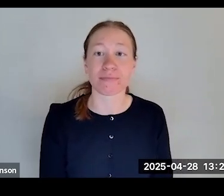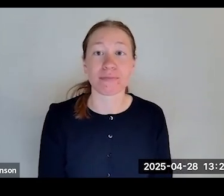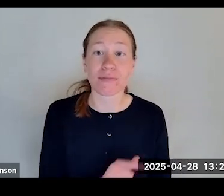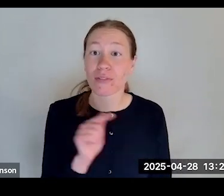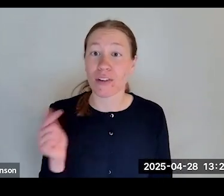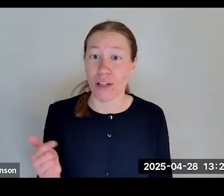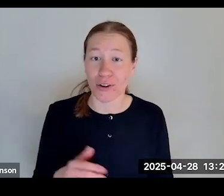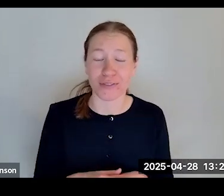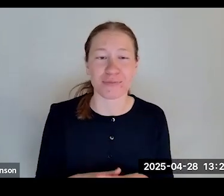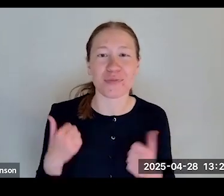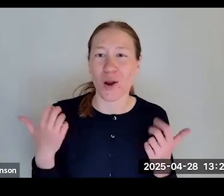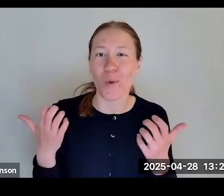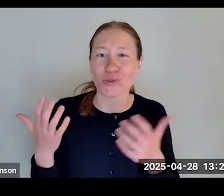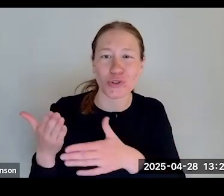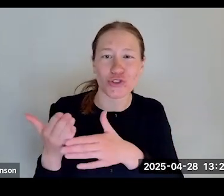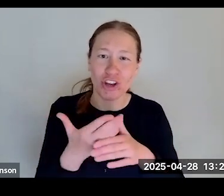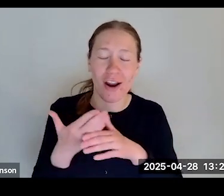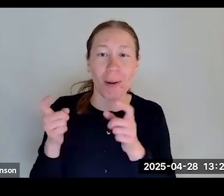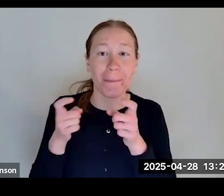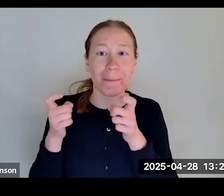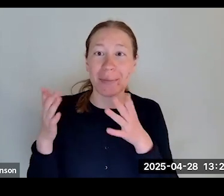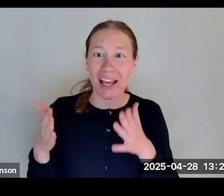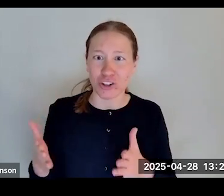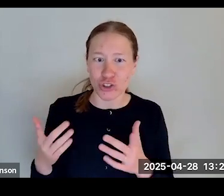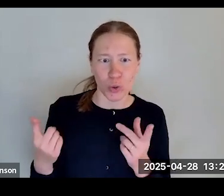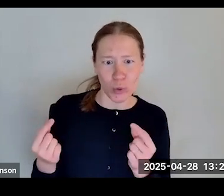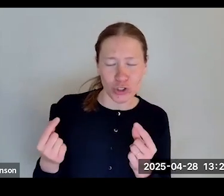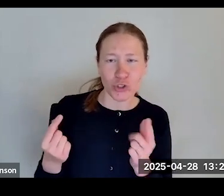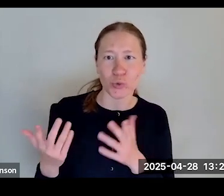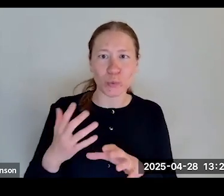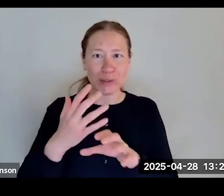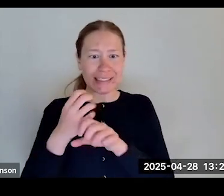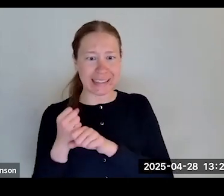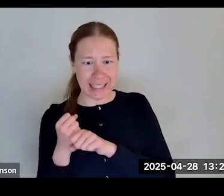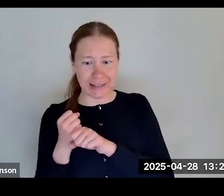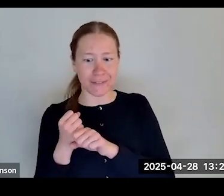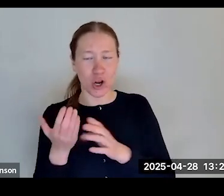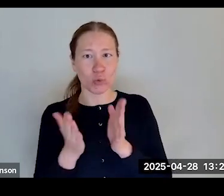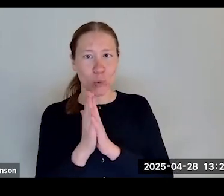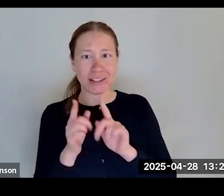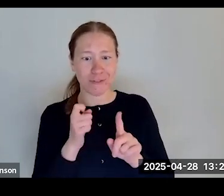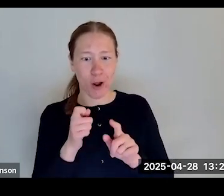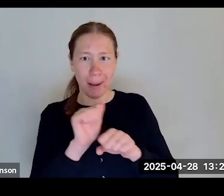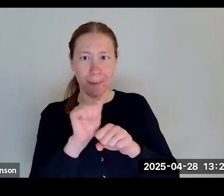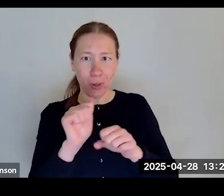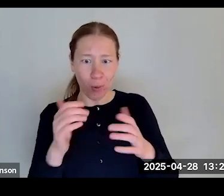Alternatively, I wanna share some steps a manager can take when an accommodation request is received from an employee. If you're a manager, make sure